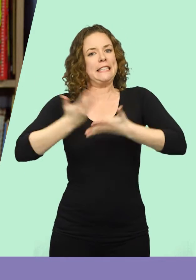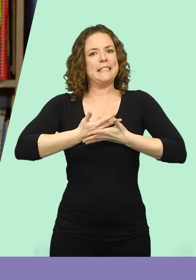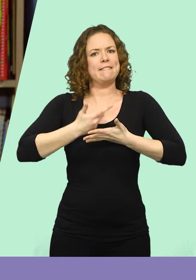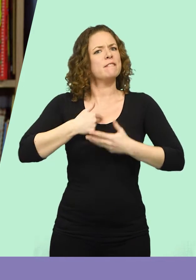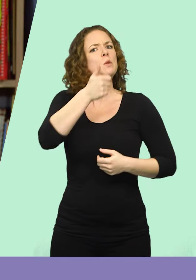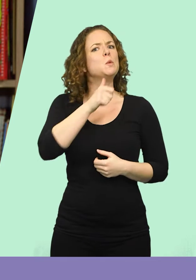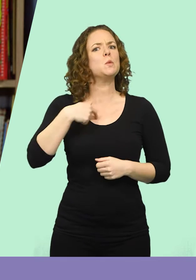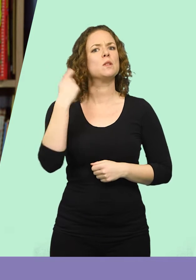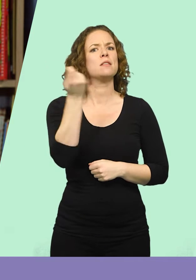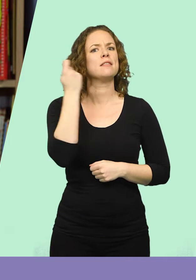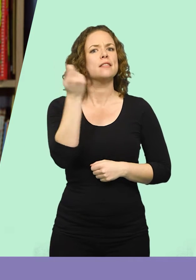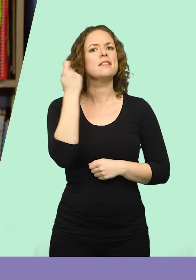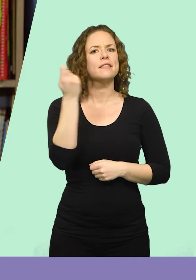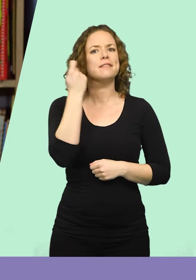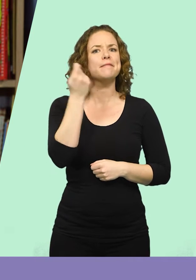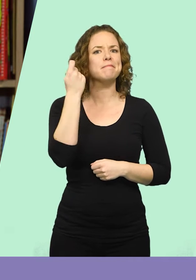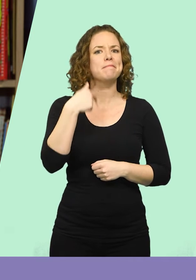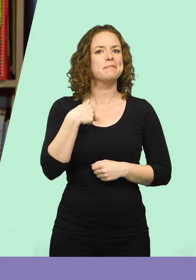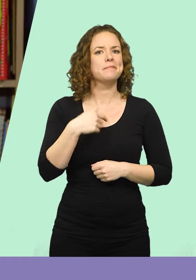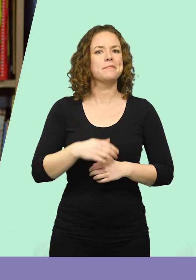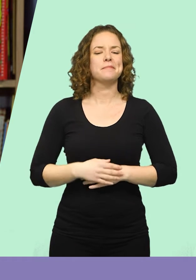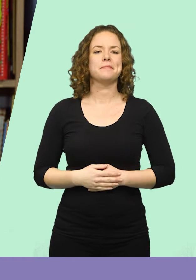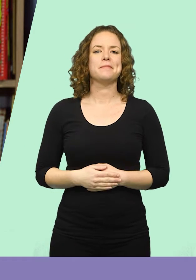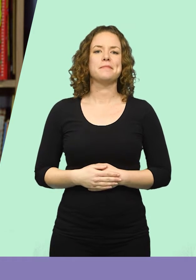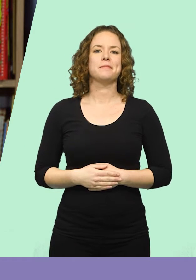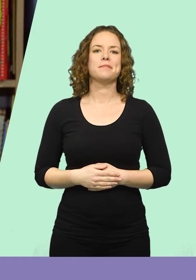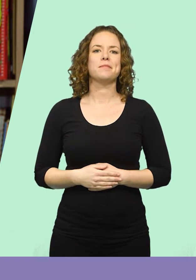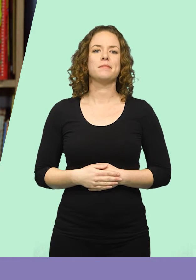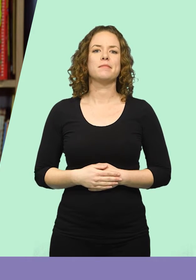went to university and had notetakers – I've always used support given to me